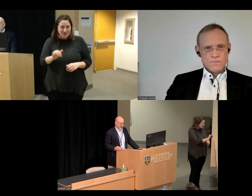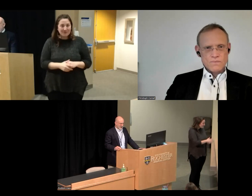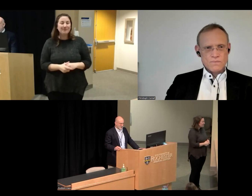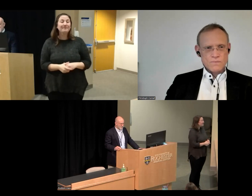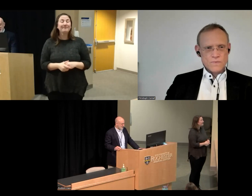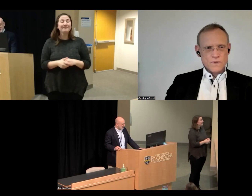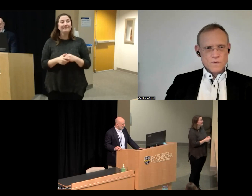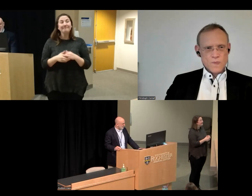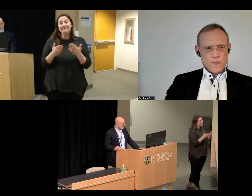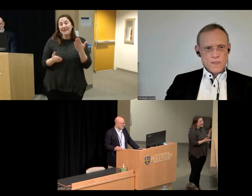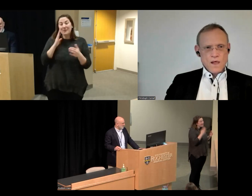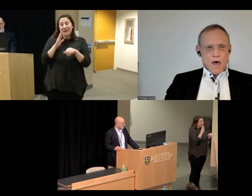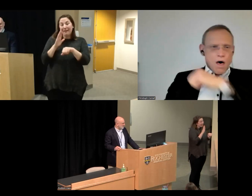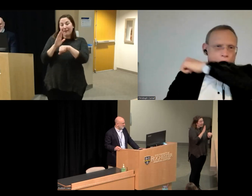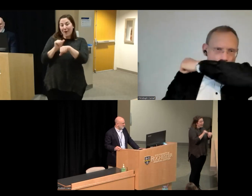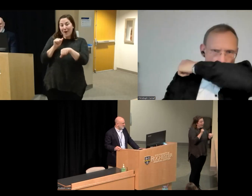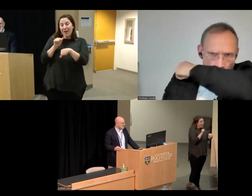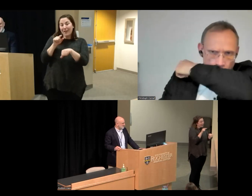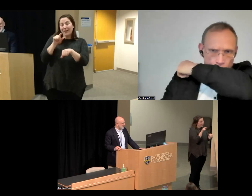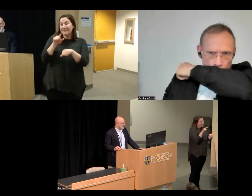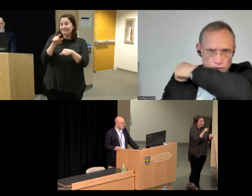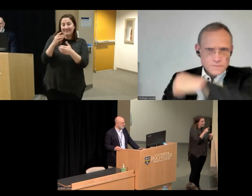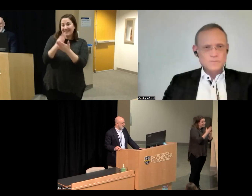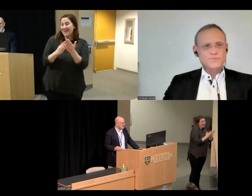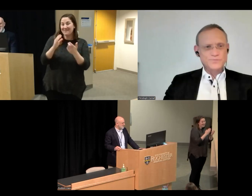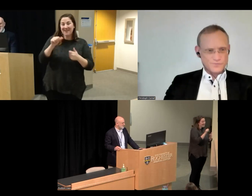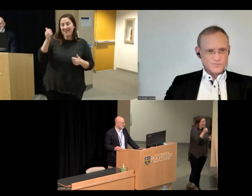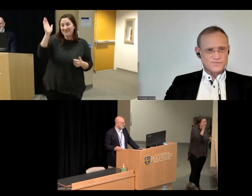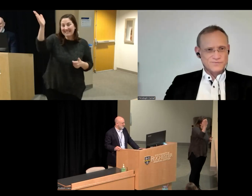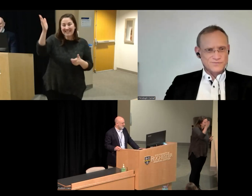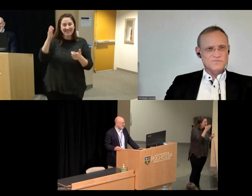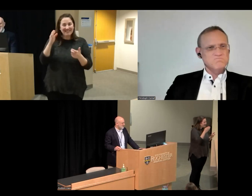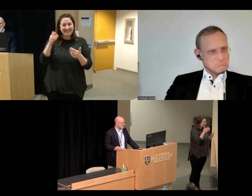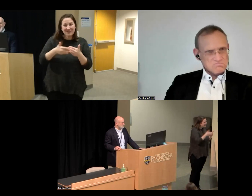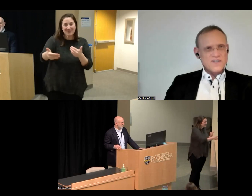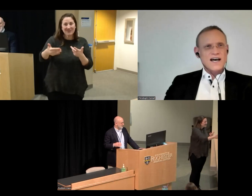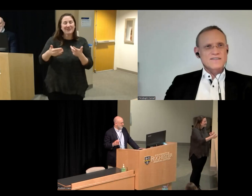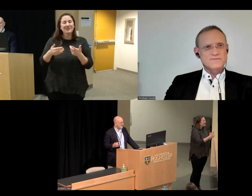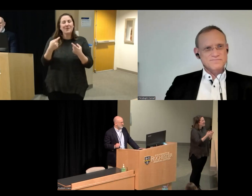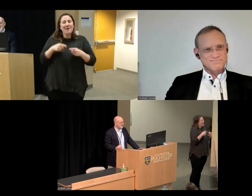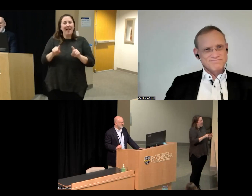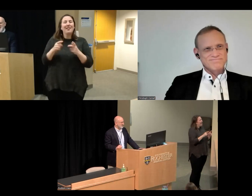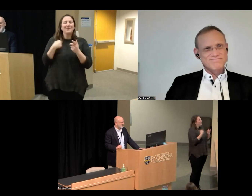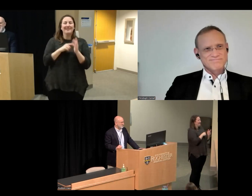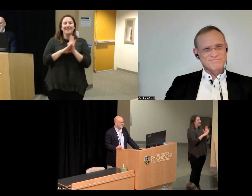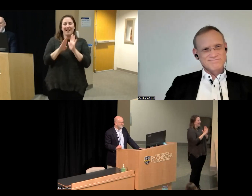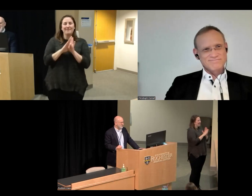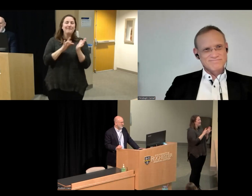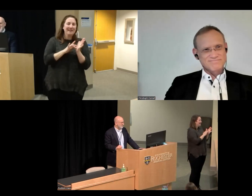And we may call on you for wisdom at some other point in the future. As we develop our medicine and Psychology programs here.